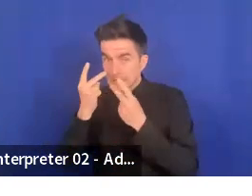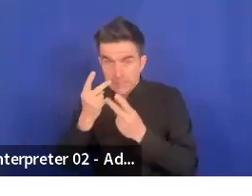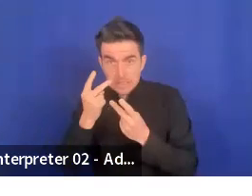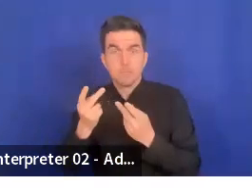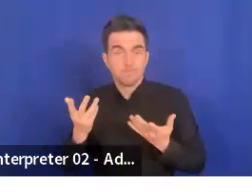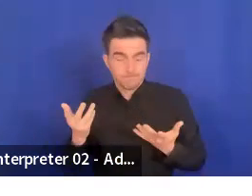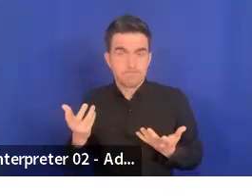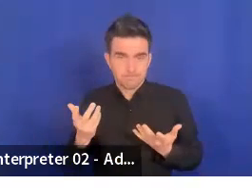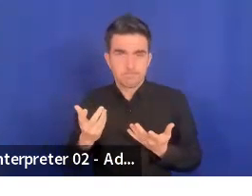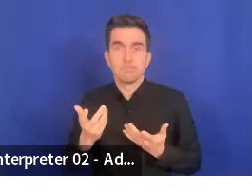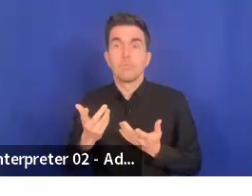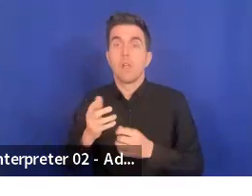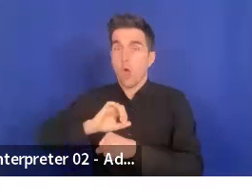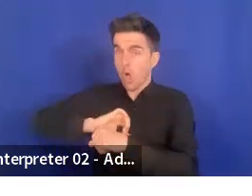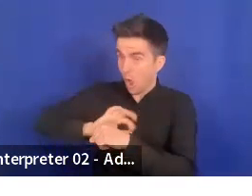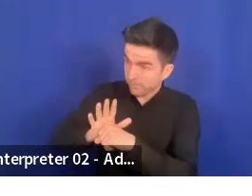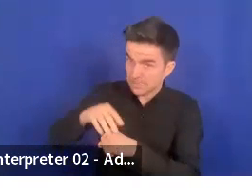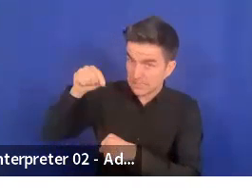we've included it.